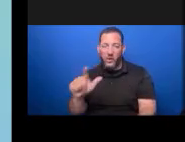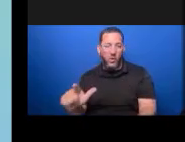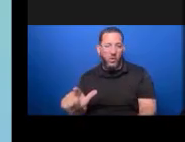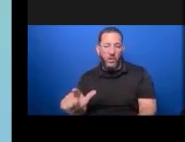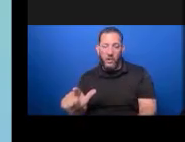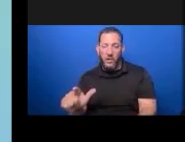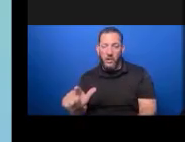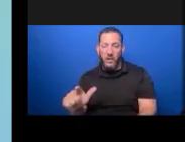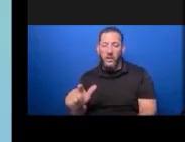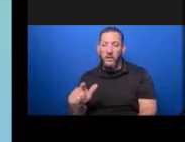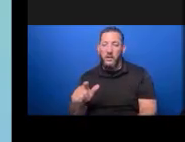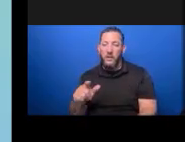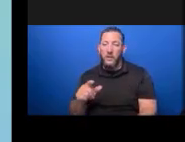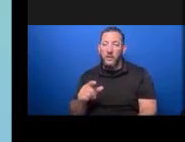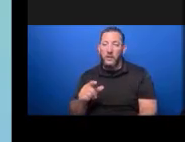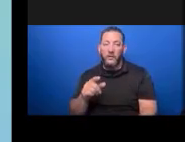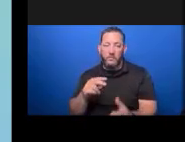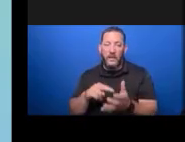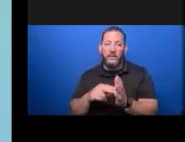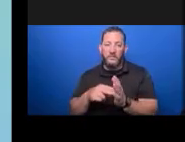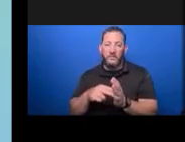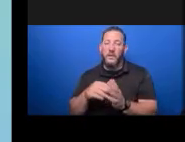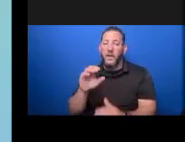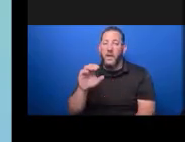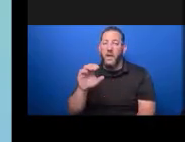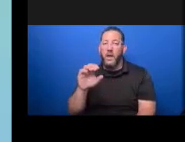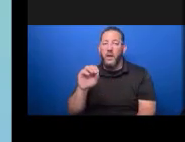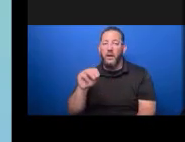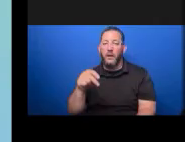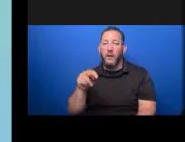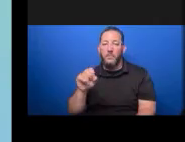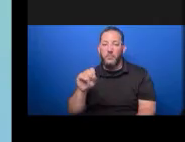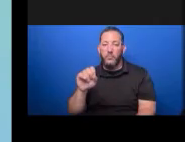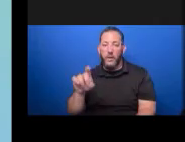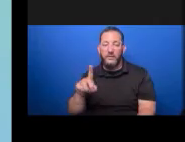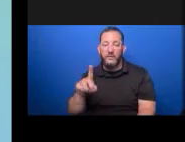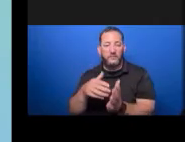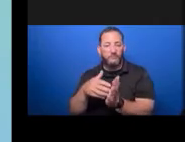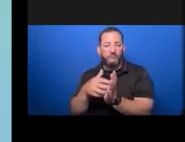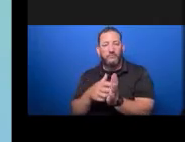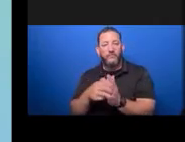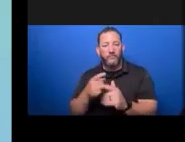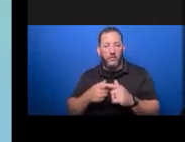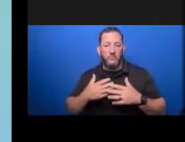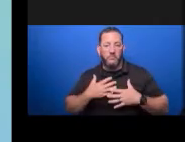are compromised from a respiratory point of view, then